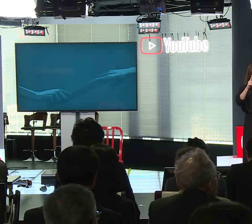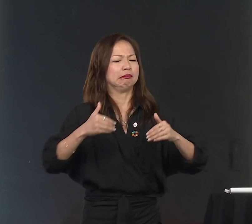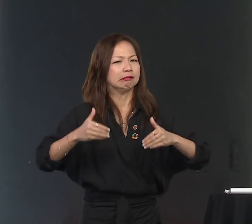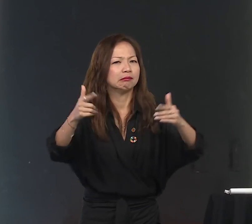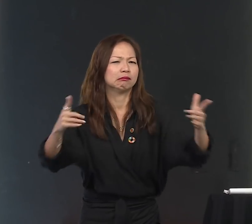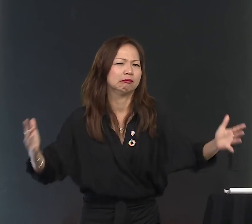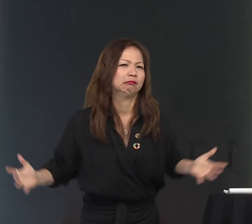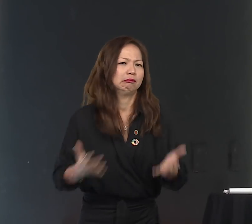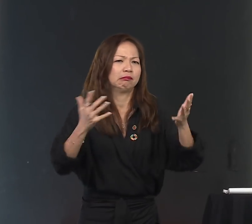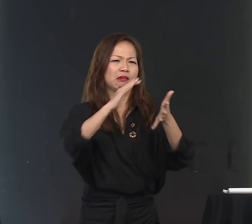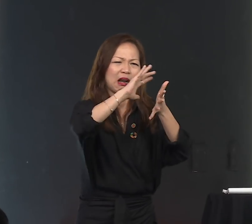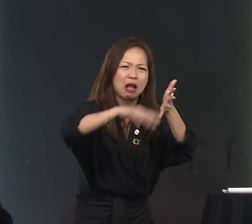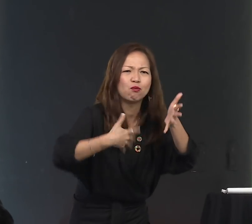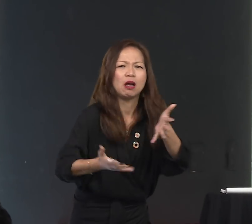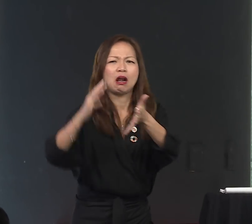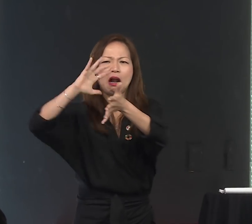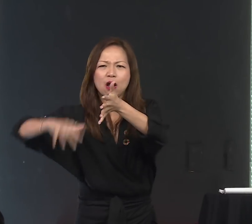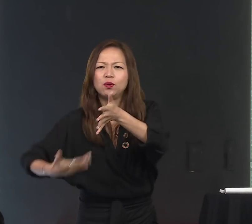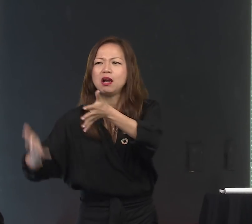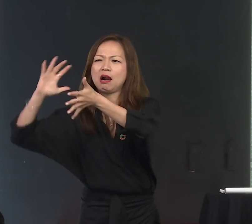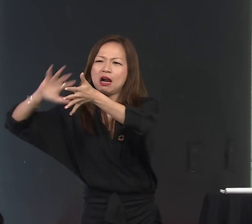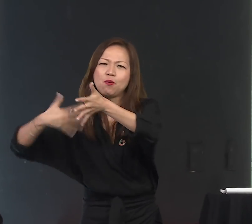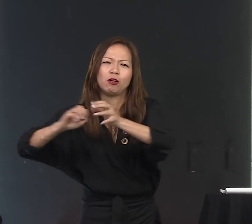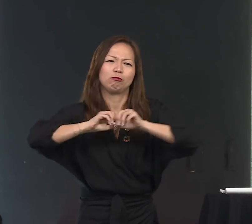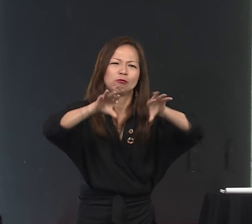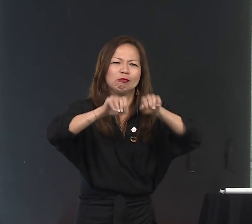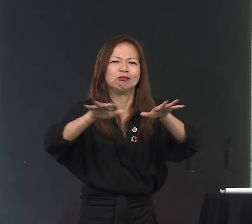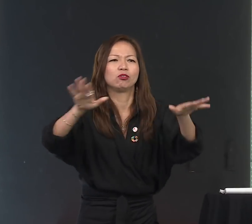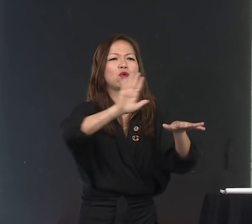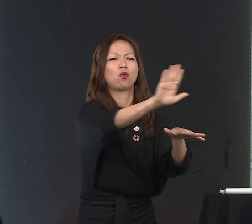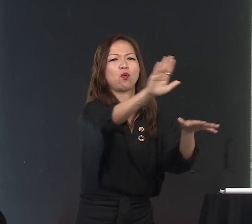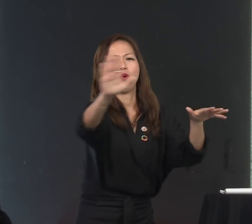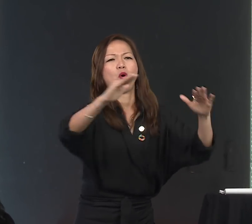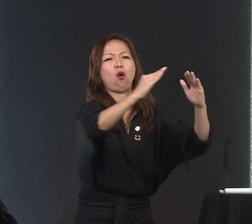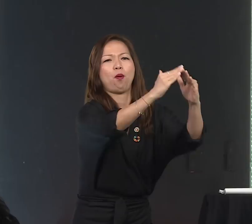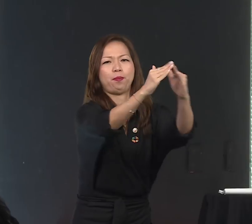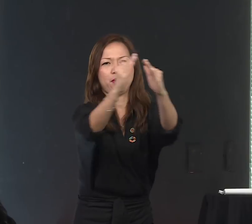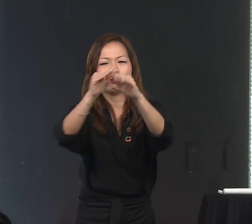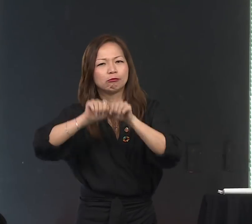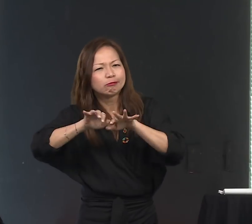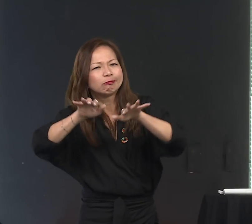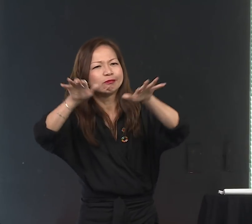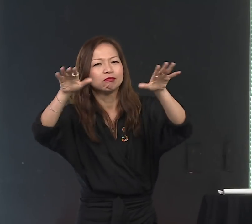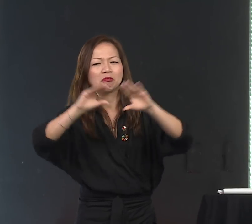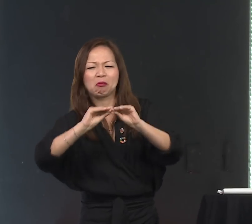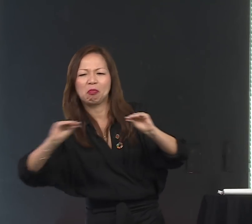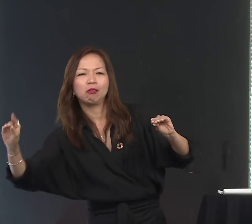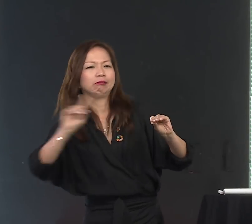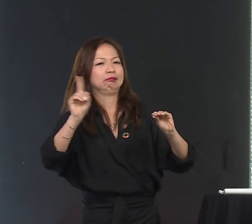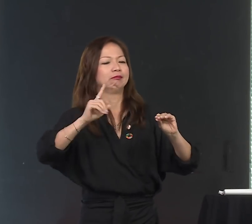Takashi Shozaki for that wonderful performance and a heartfelt thanks for your attendance today and your support. It's been wonderful.